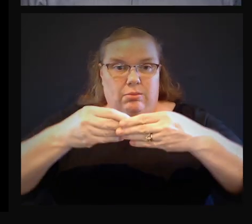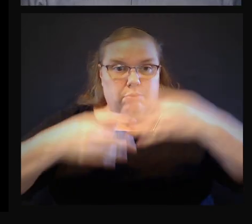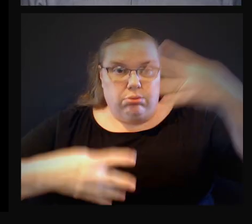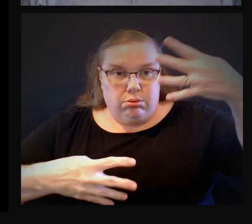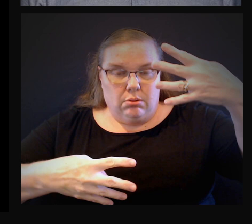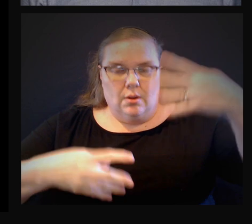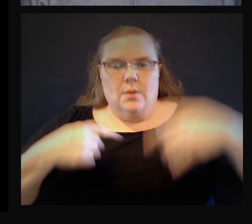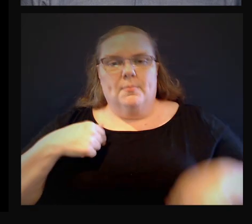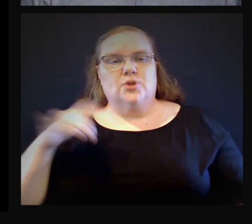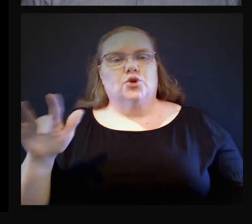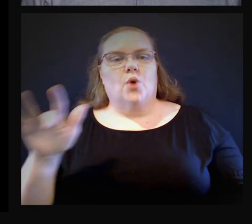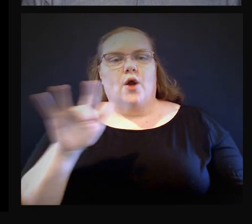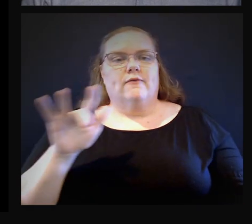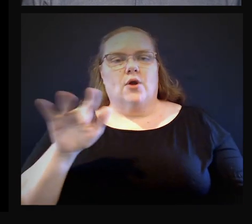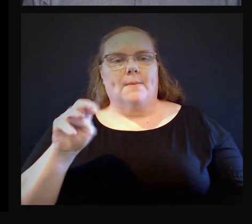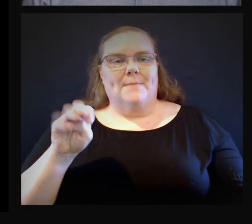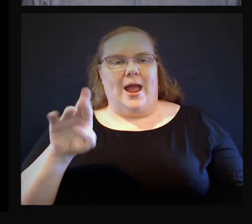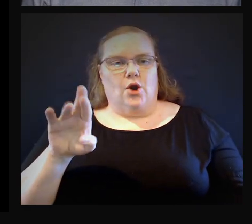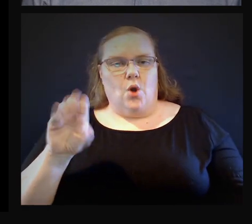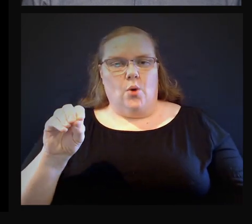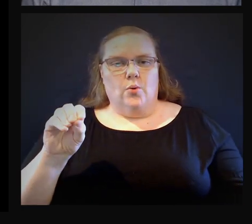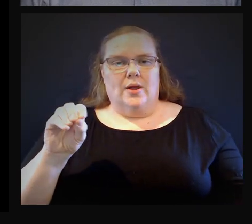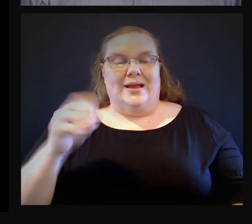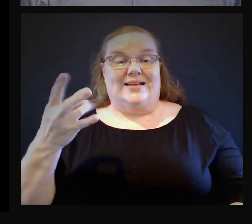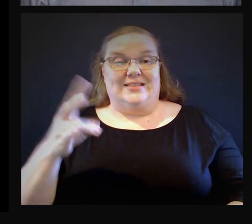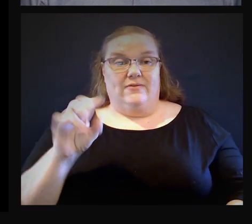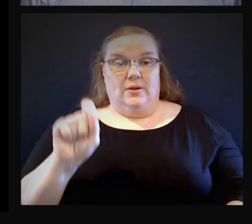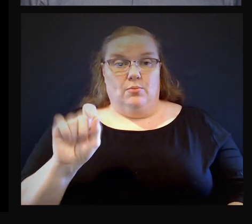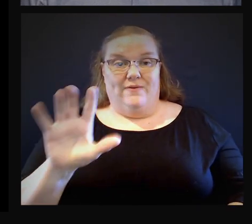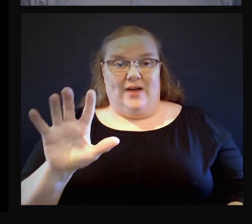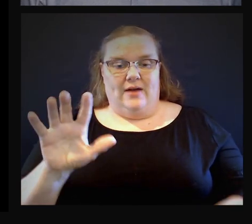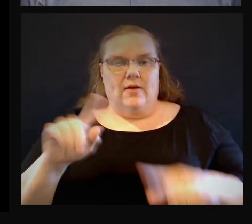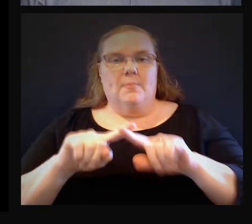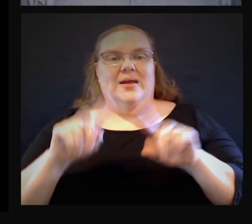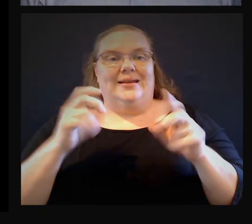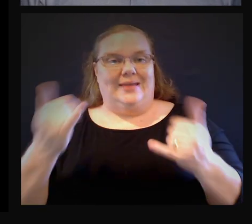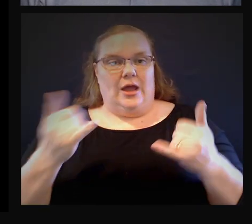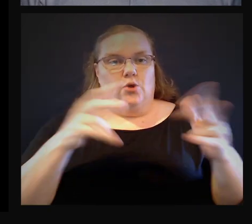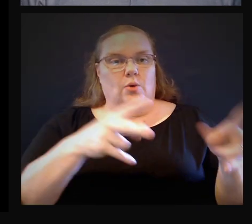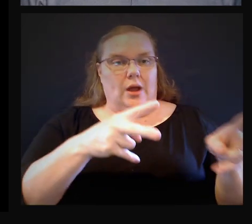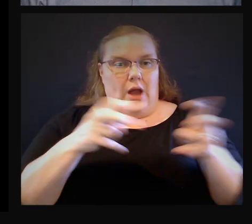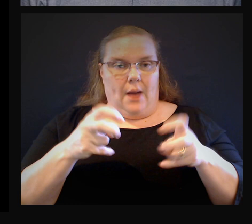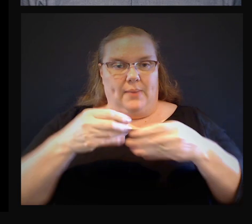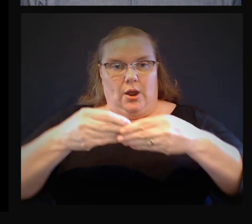You hover over a macro in VS 17.5, you can now copy or expand the macro.